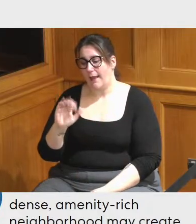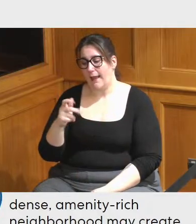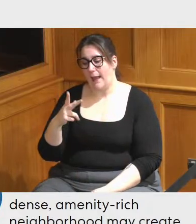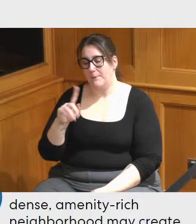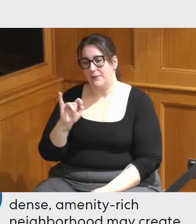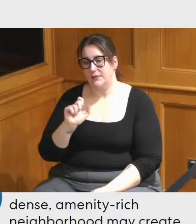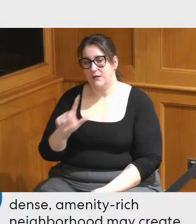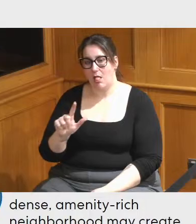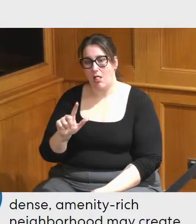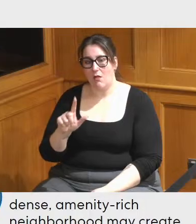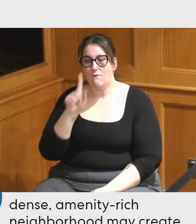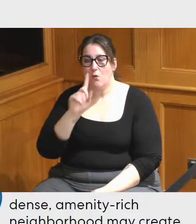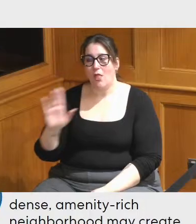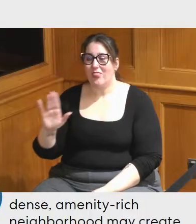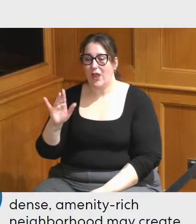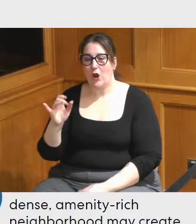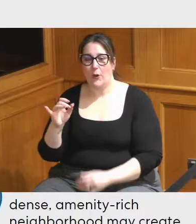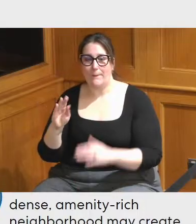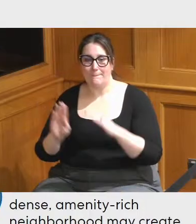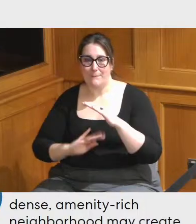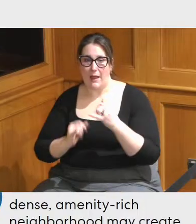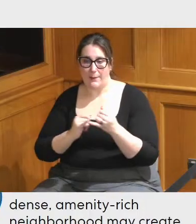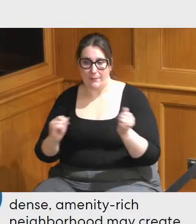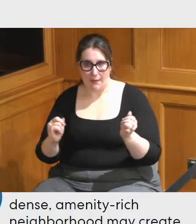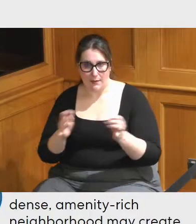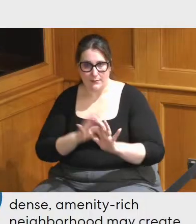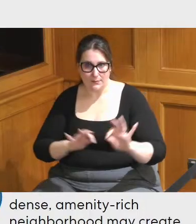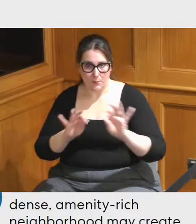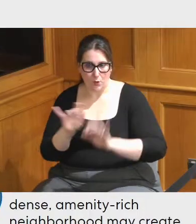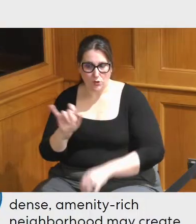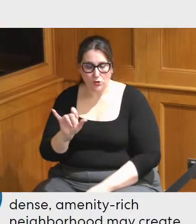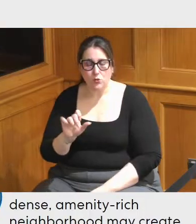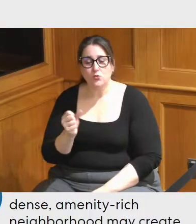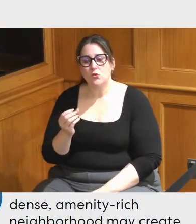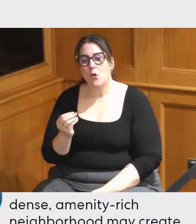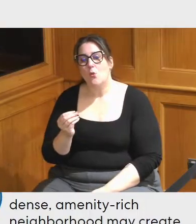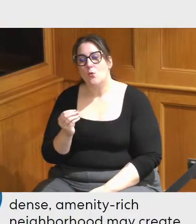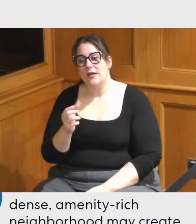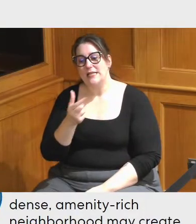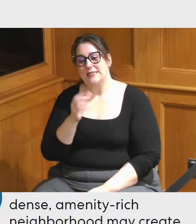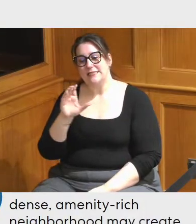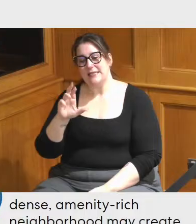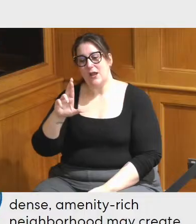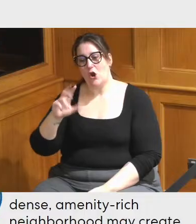to their bottom line. And then I'll also say that you have the the the CRG, the riverfront garage,